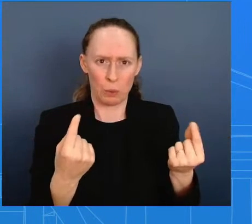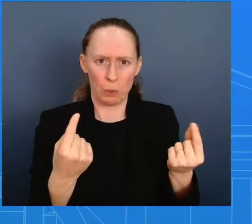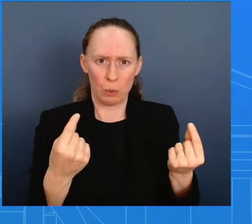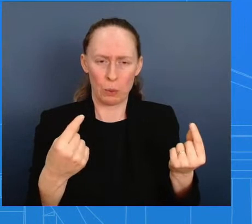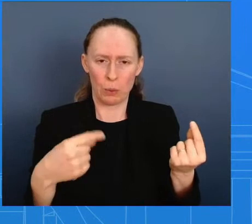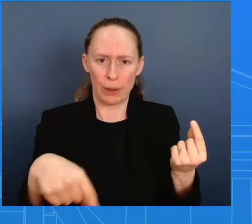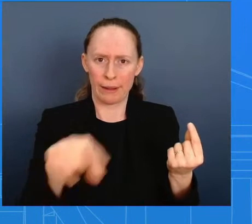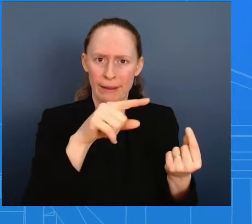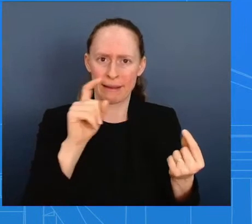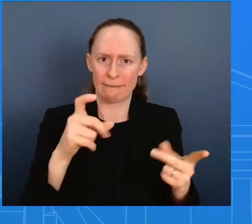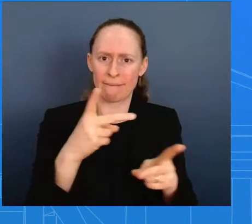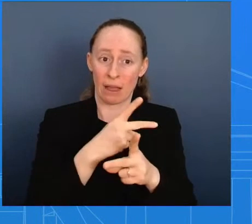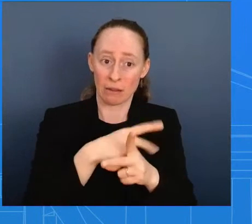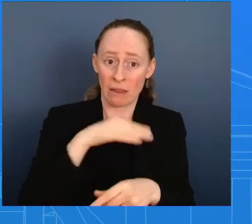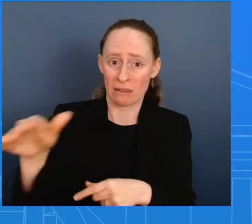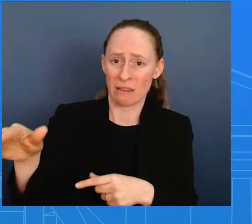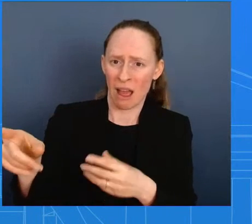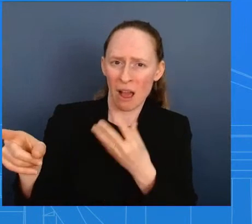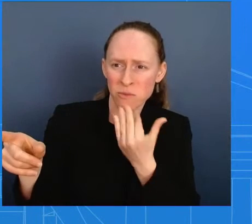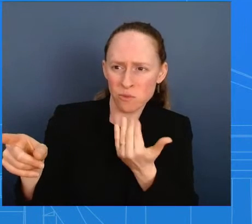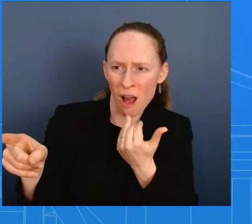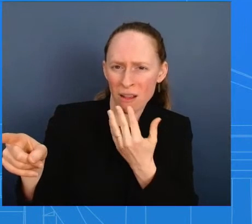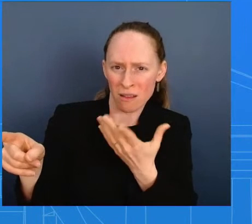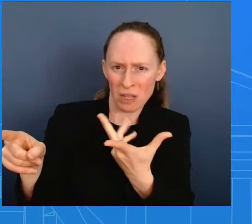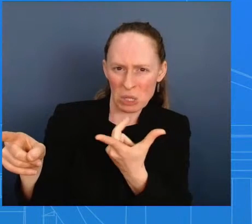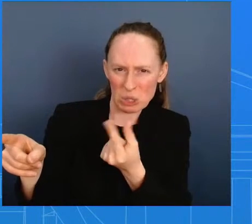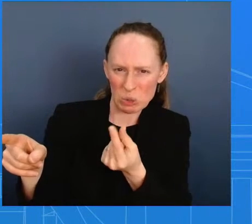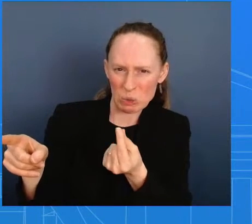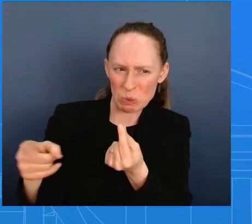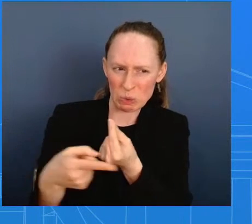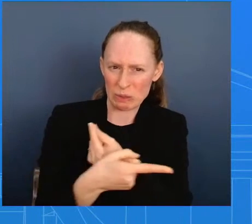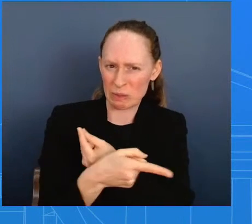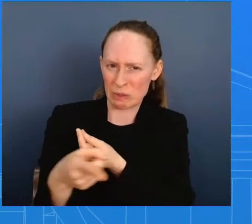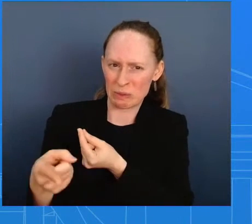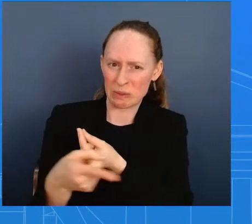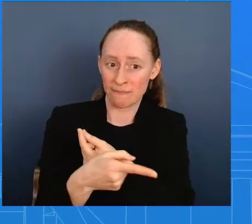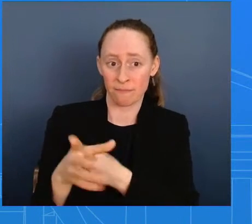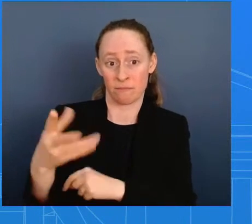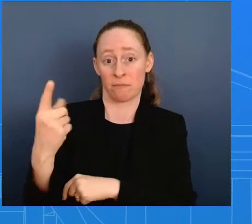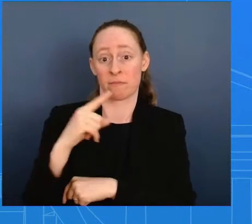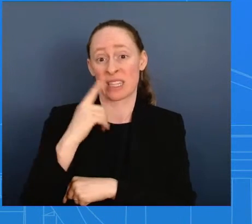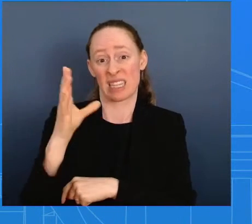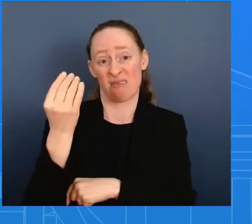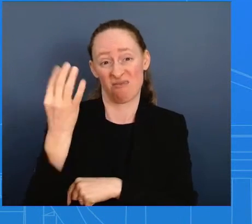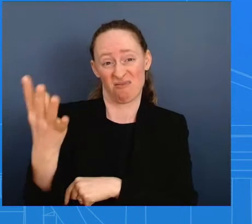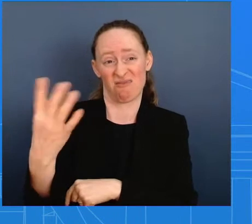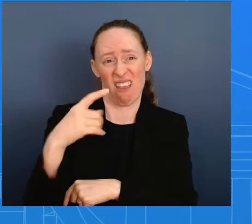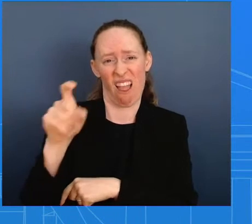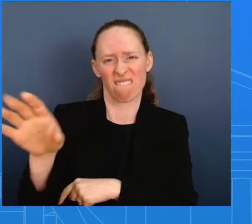and it's something that we make no bones about. This is completely and utterly unacceptable behavior. On the day after, we are, in fact,